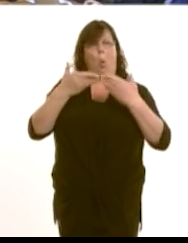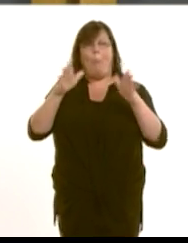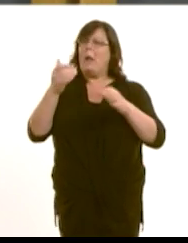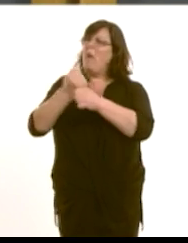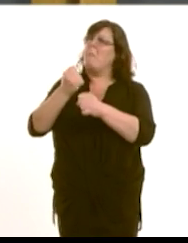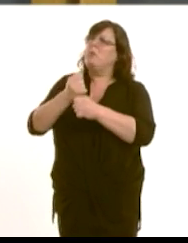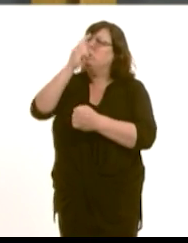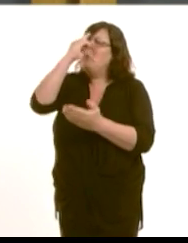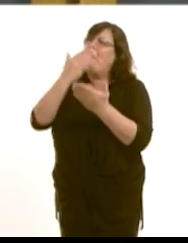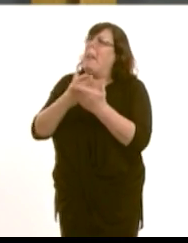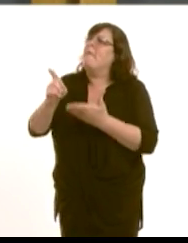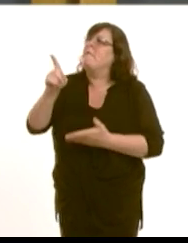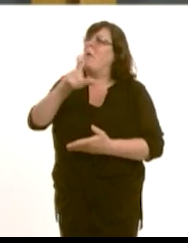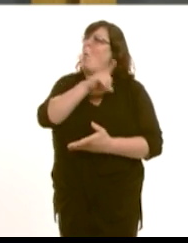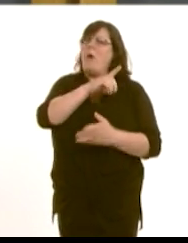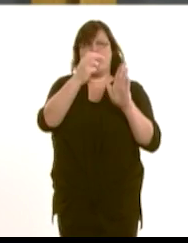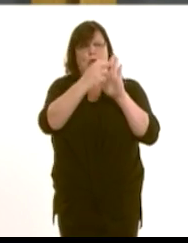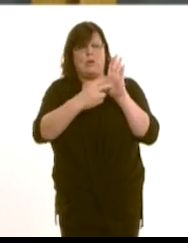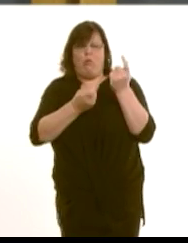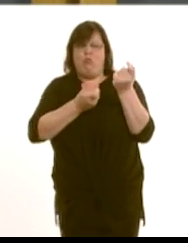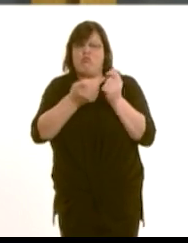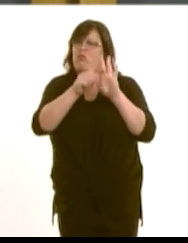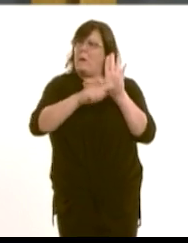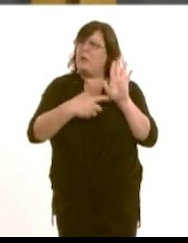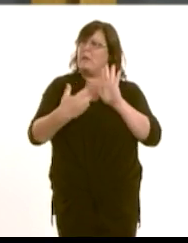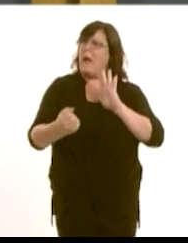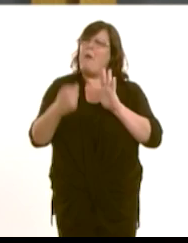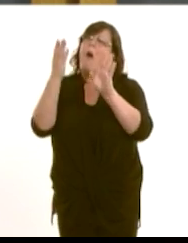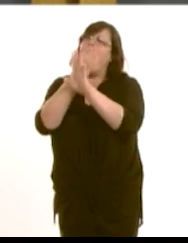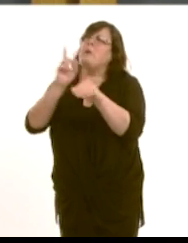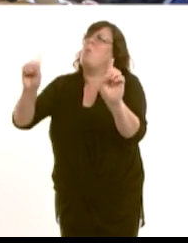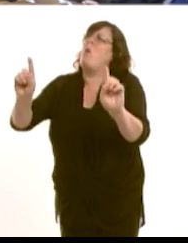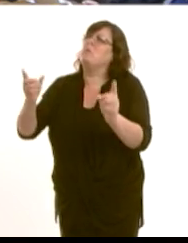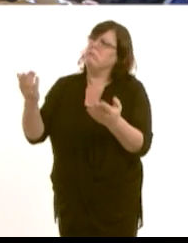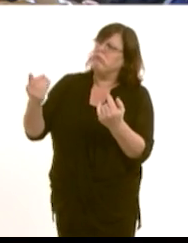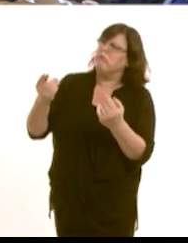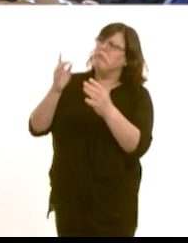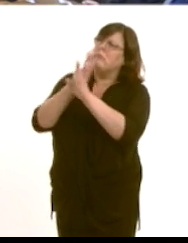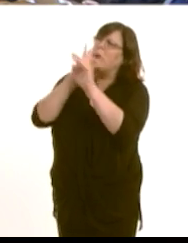otherwise youíd have a register and weíd have regulations. What are you hiding? Carwyn Jones: Nothing.